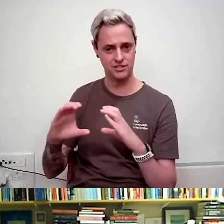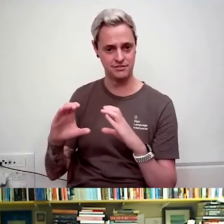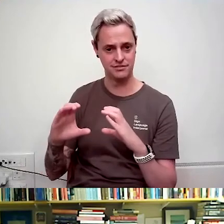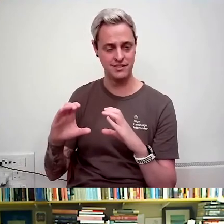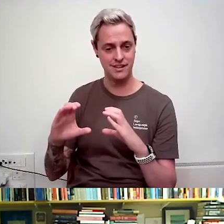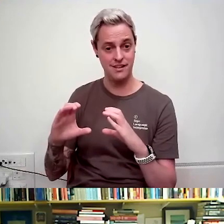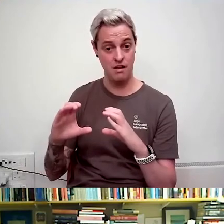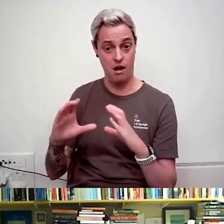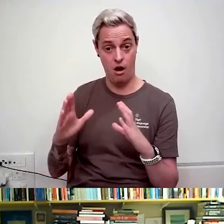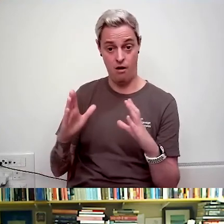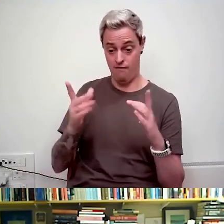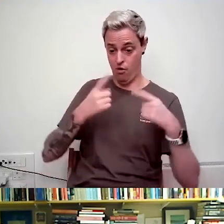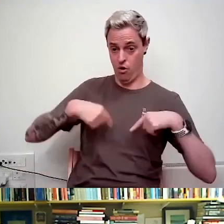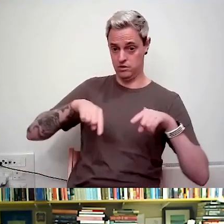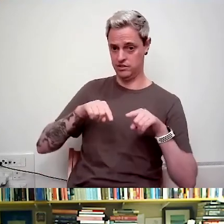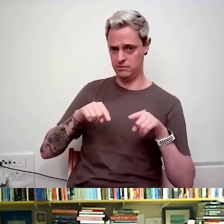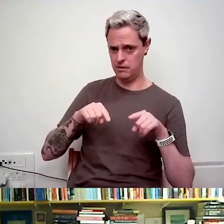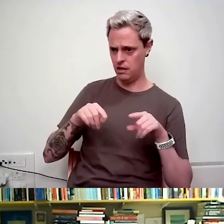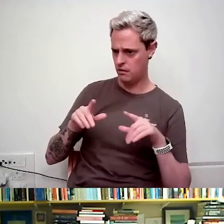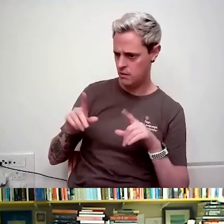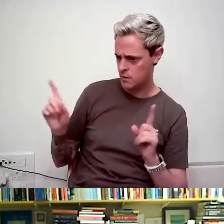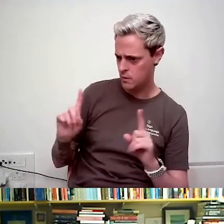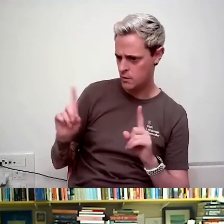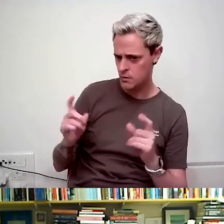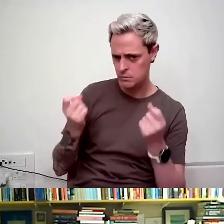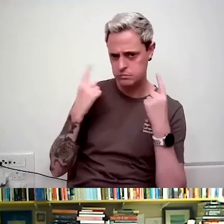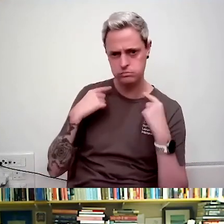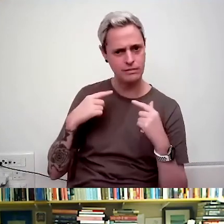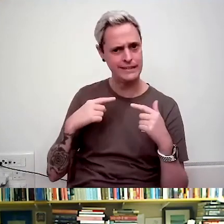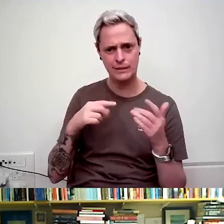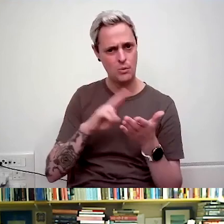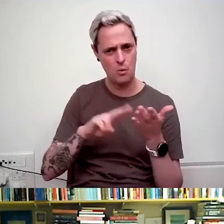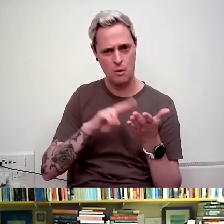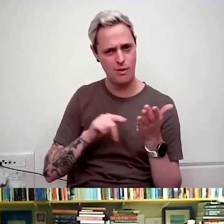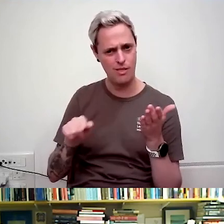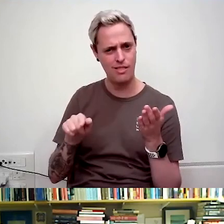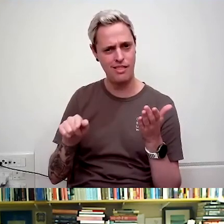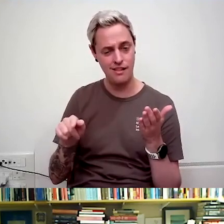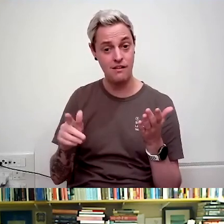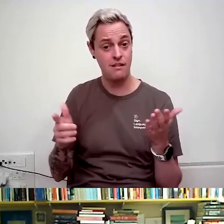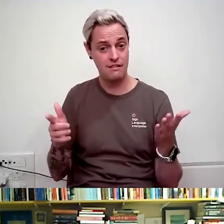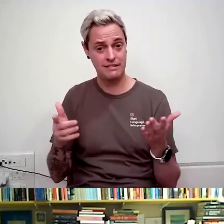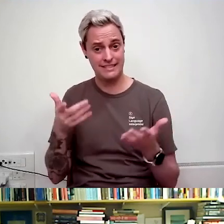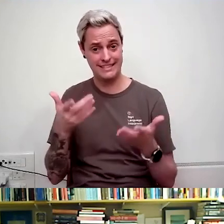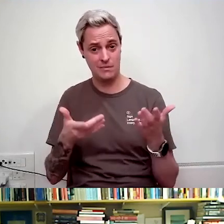to our experience, non-standard, it's almost like you're being stuck in kind of prophetic